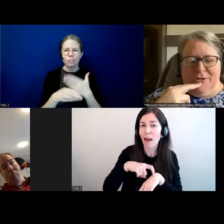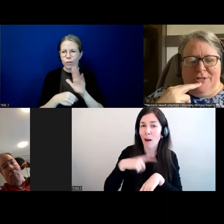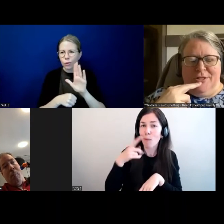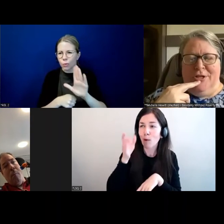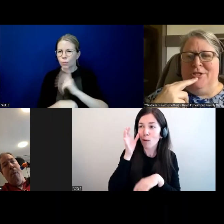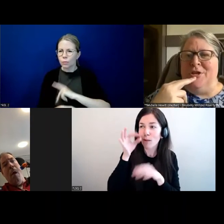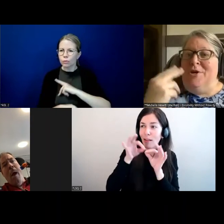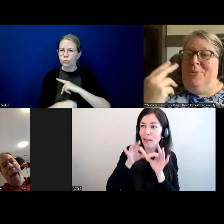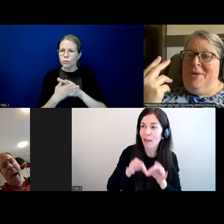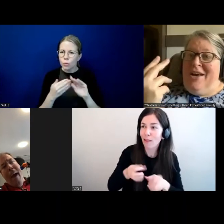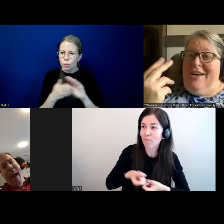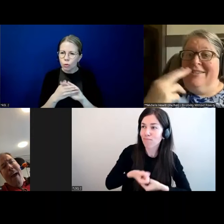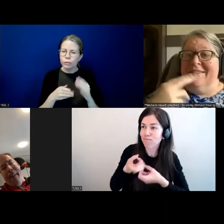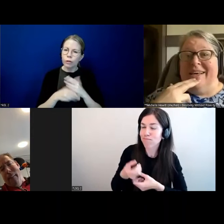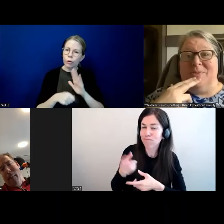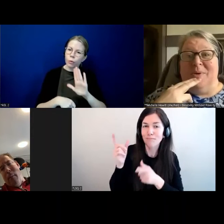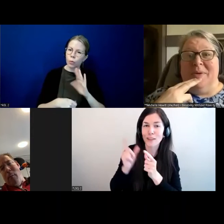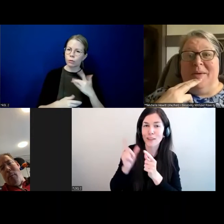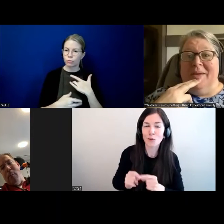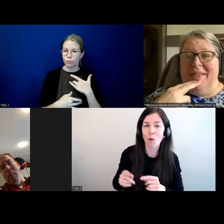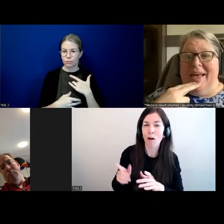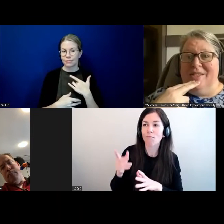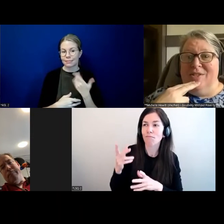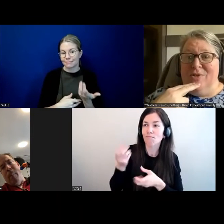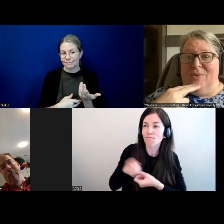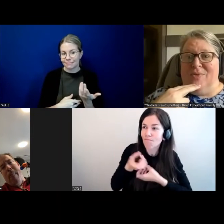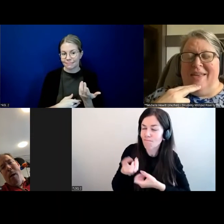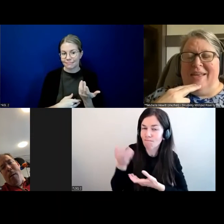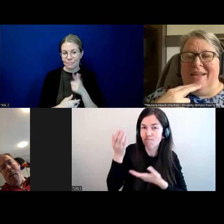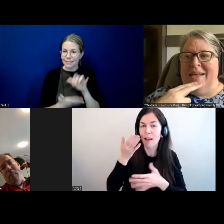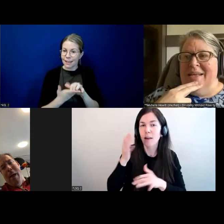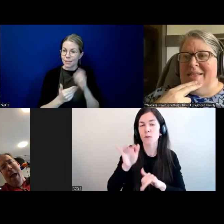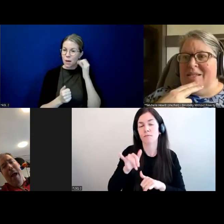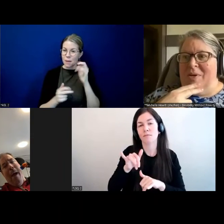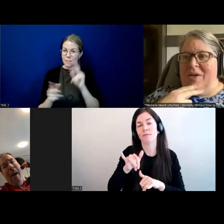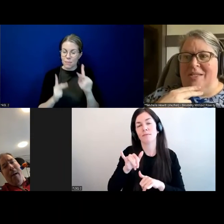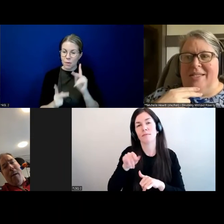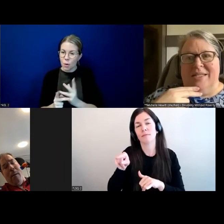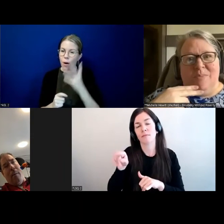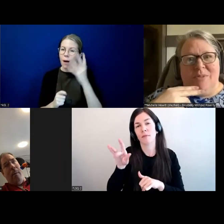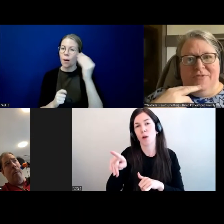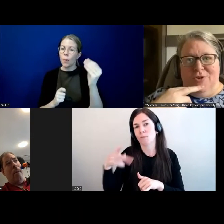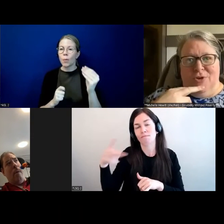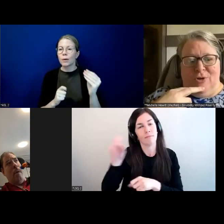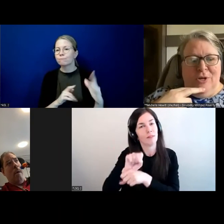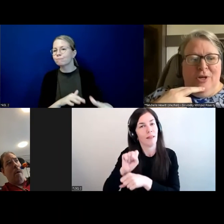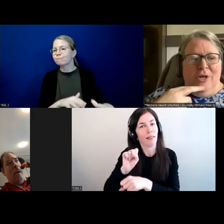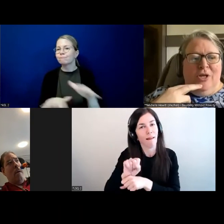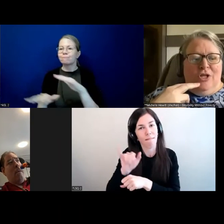THEM YOUR CONCERNS, BECAUSE THAT'S WHAT PEOPLE ARE THERE TO DO. THAT'S WHAT OUR SYSTEMS ARE FOR.